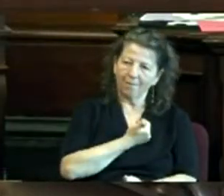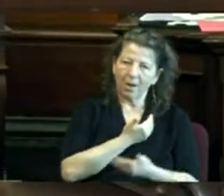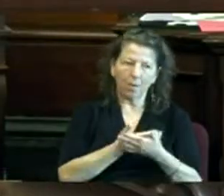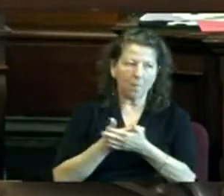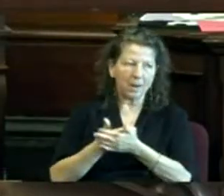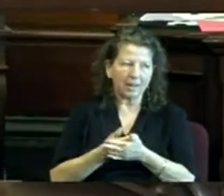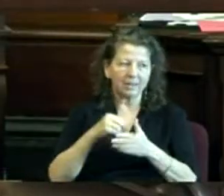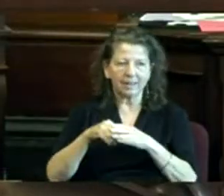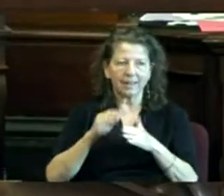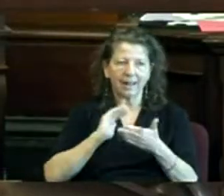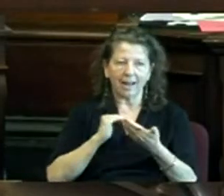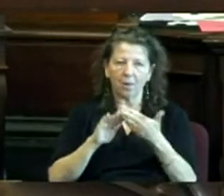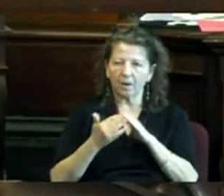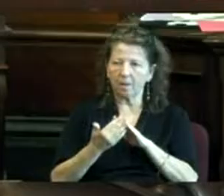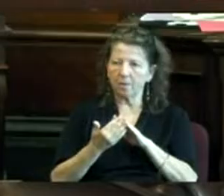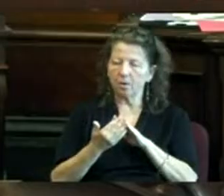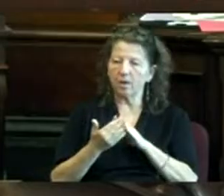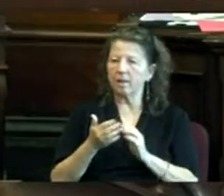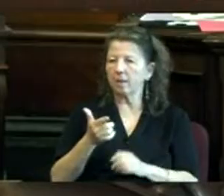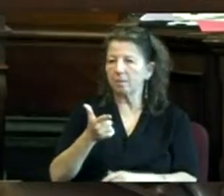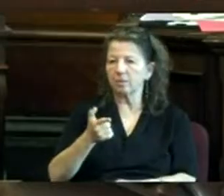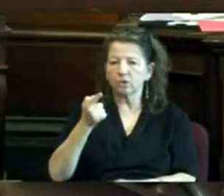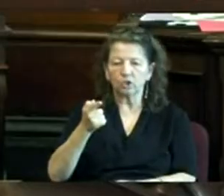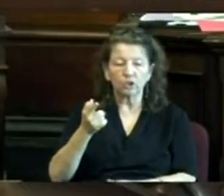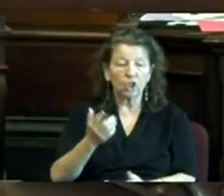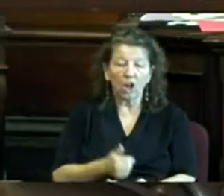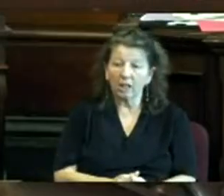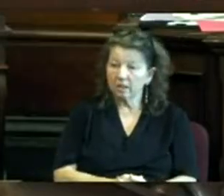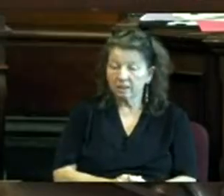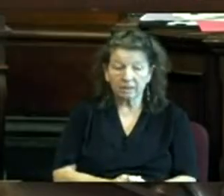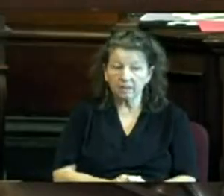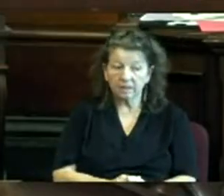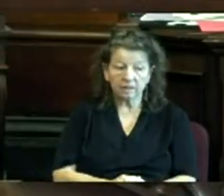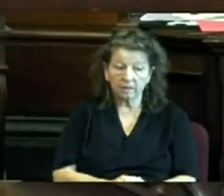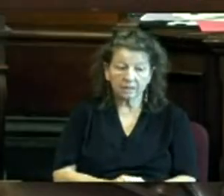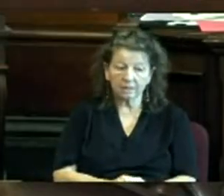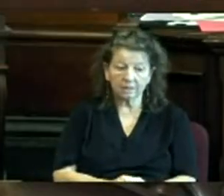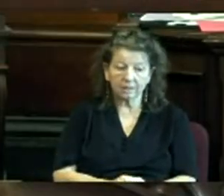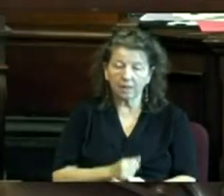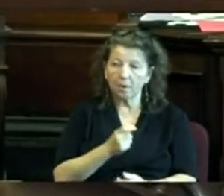about earlier about our babies, and this is one of our babies